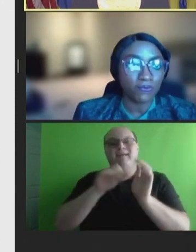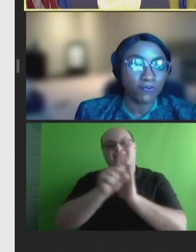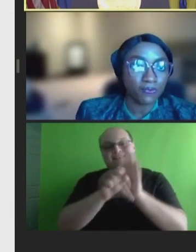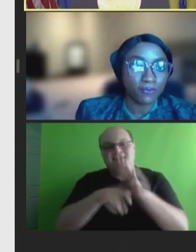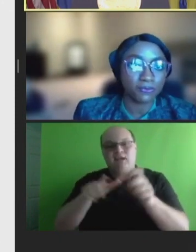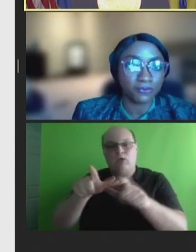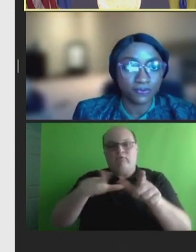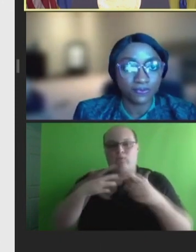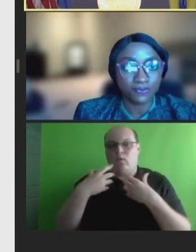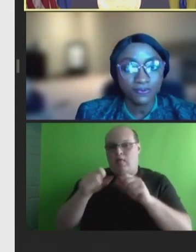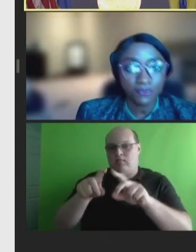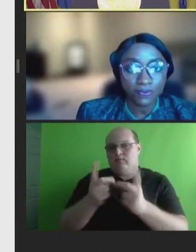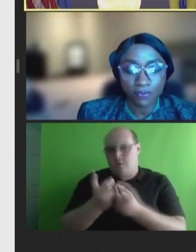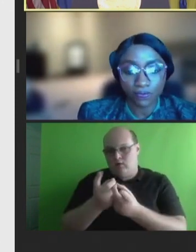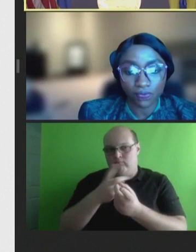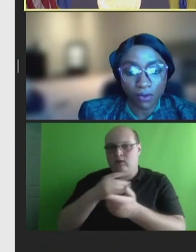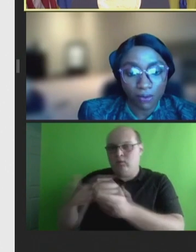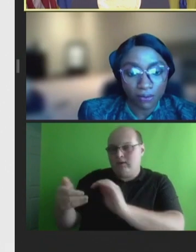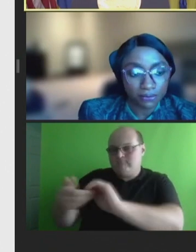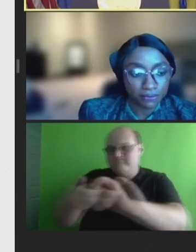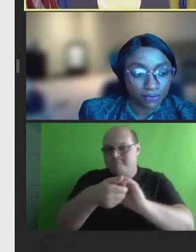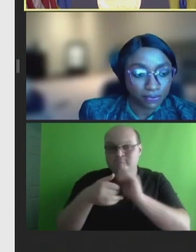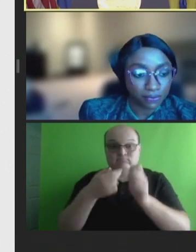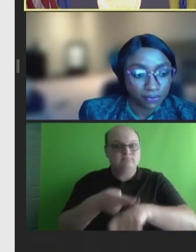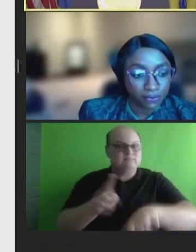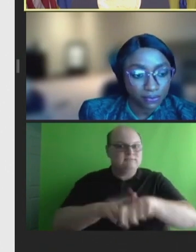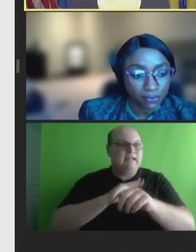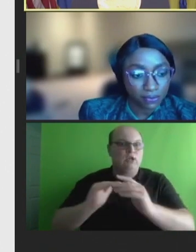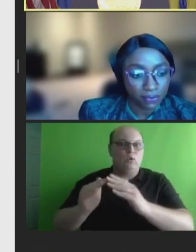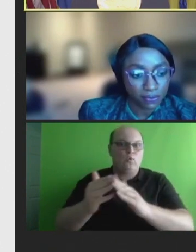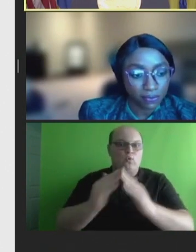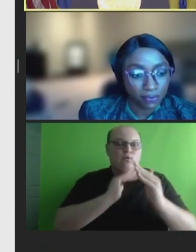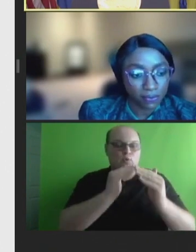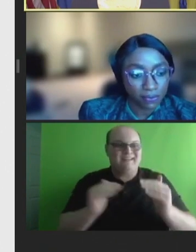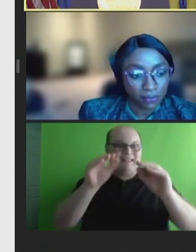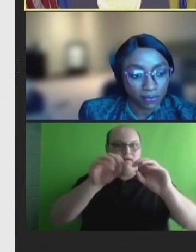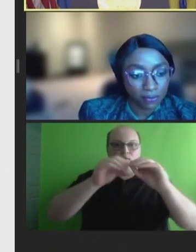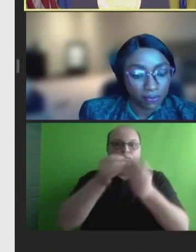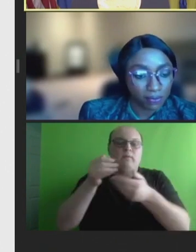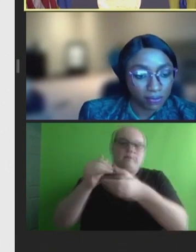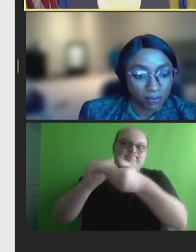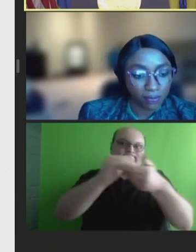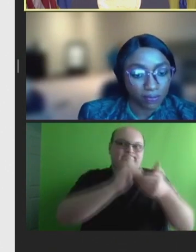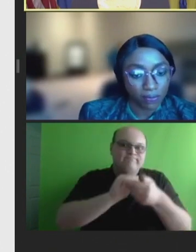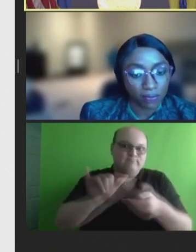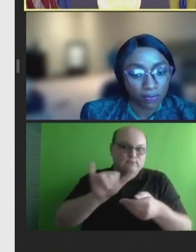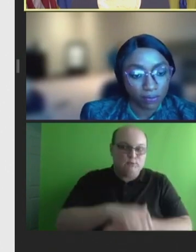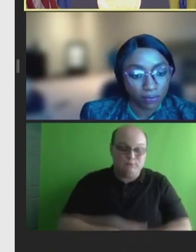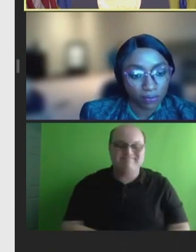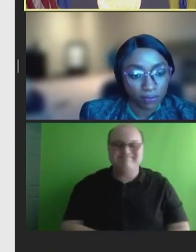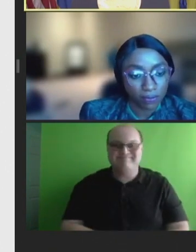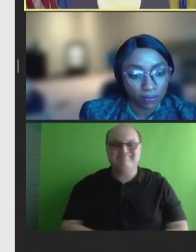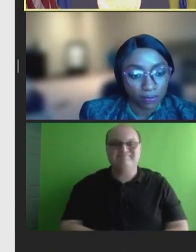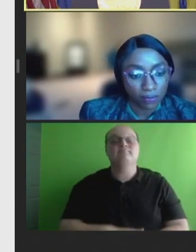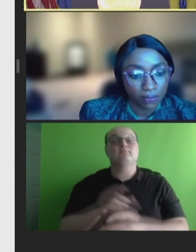as well as national and community level organizations. We also do work related to